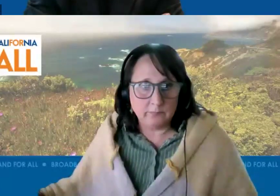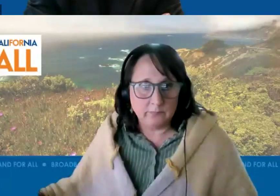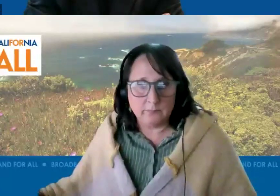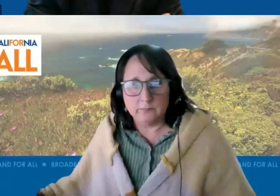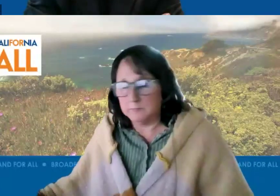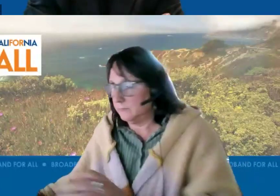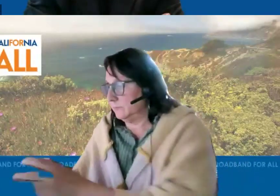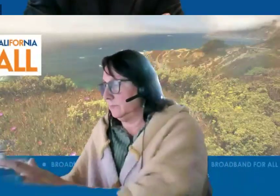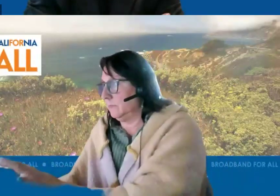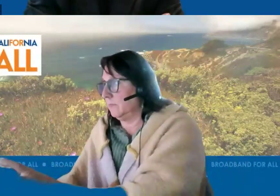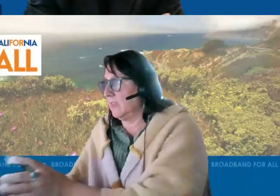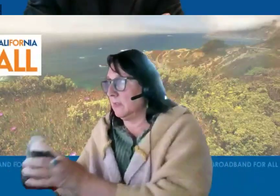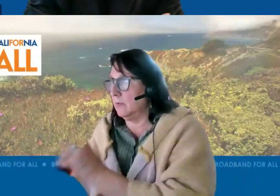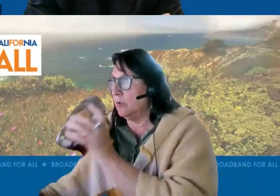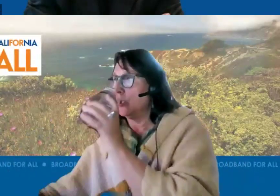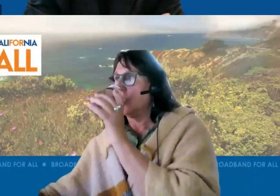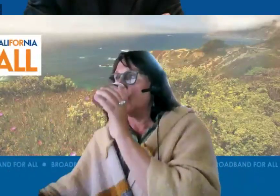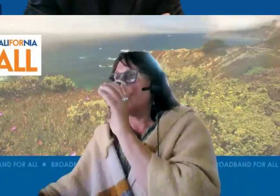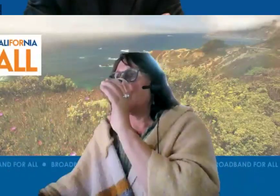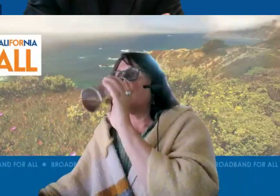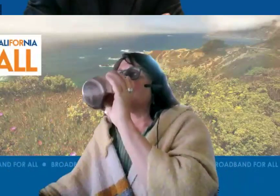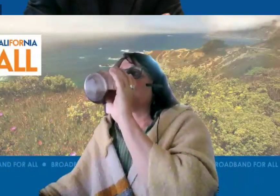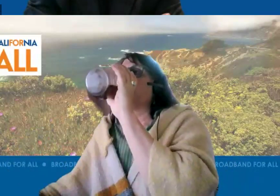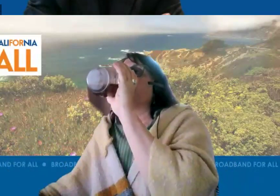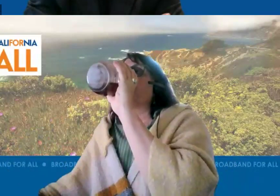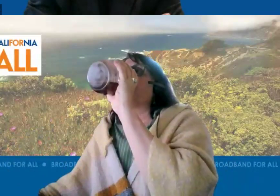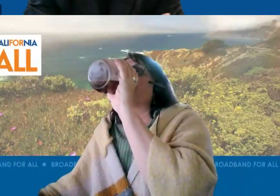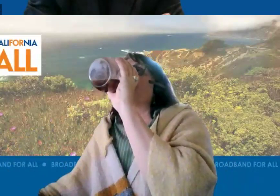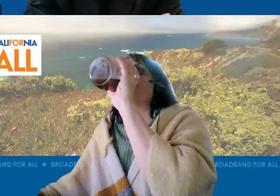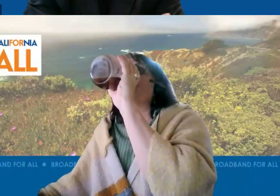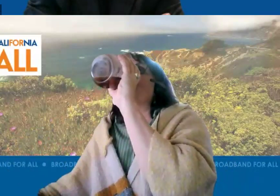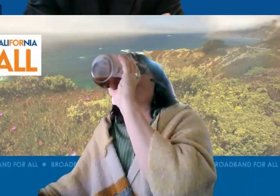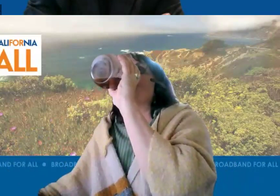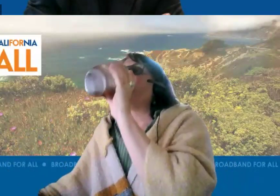timeline- I've also seen some questions in the chat about that. That is the maximum period